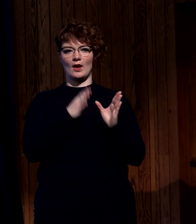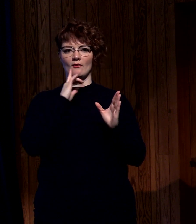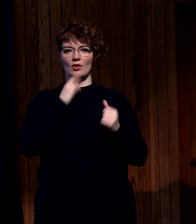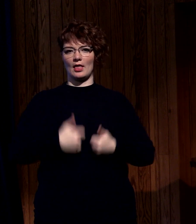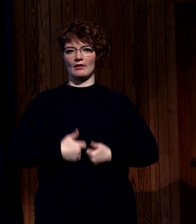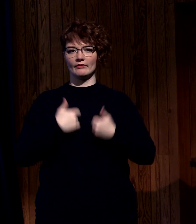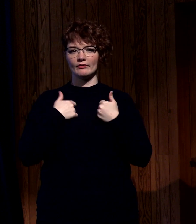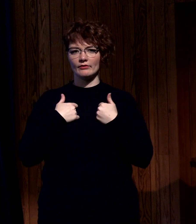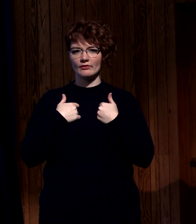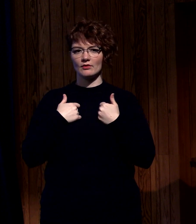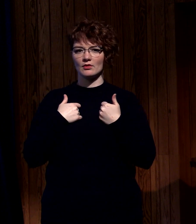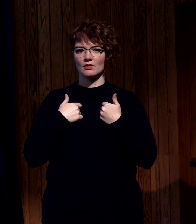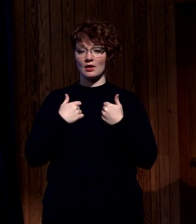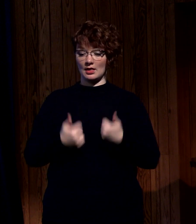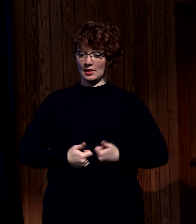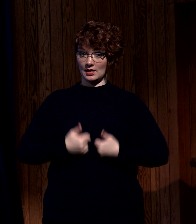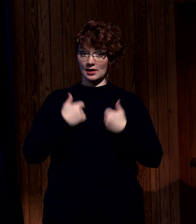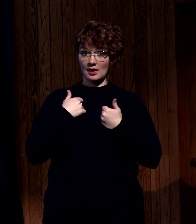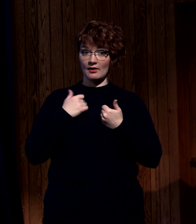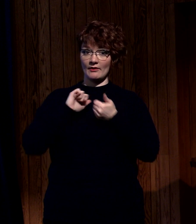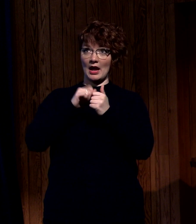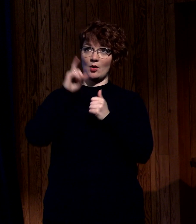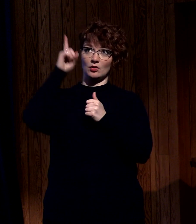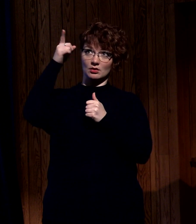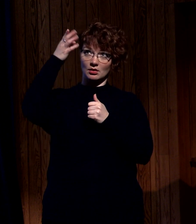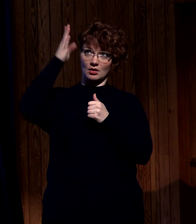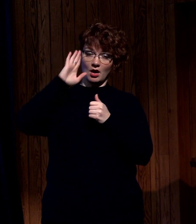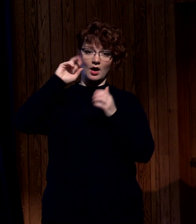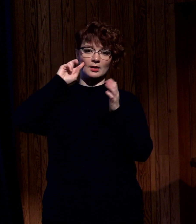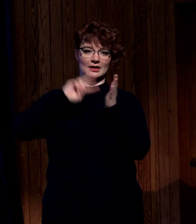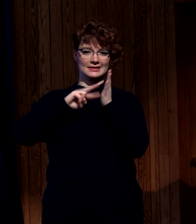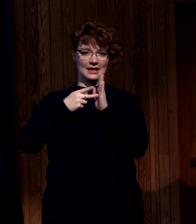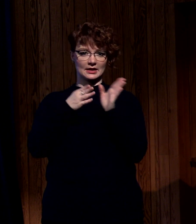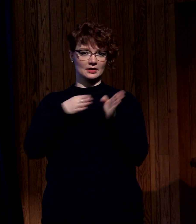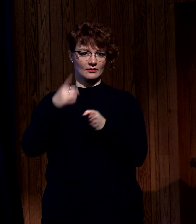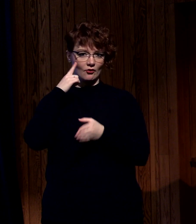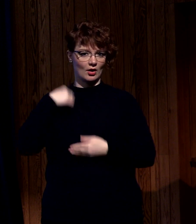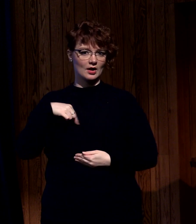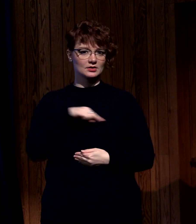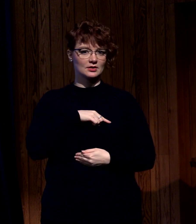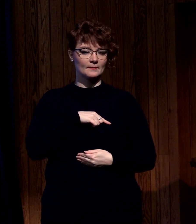way to live the life God intended for us. Now we turn to